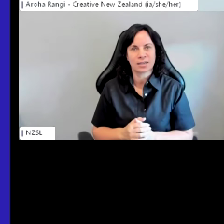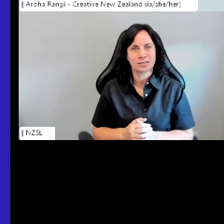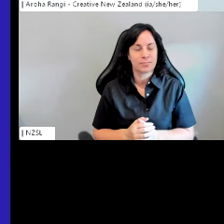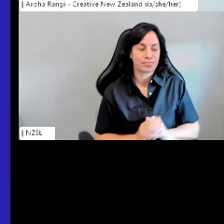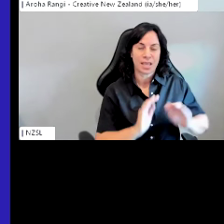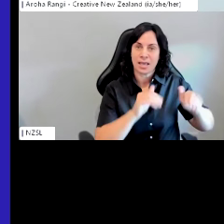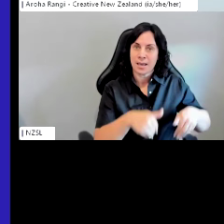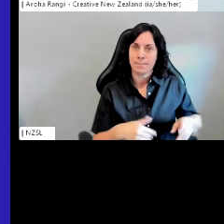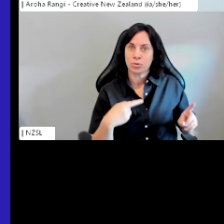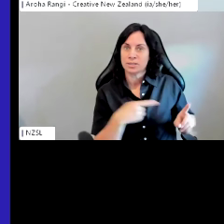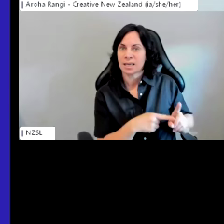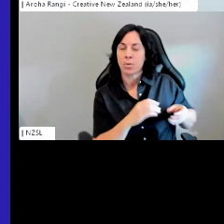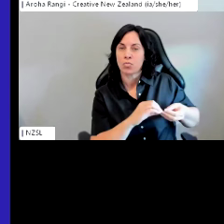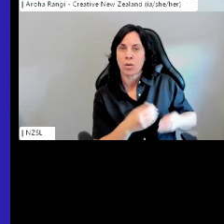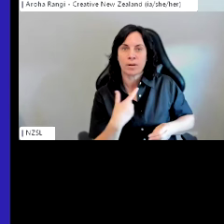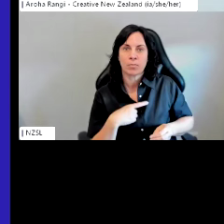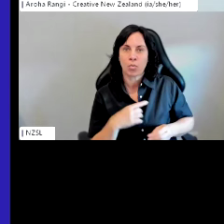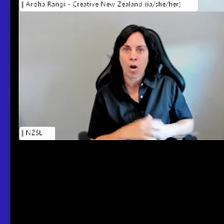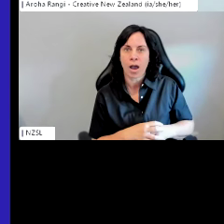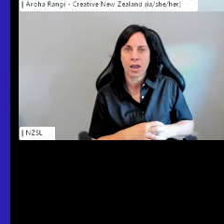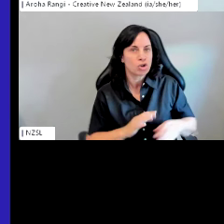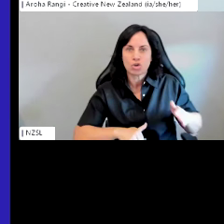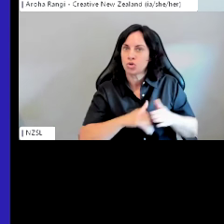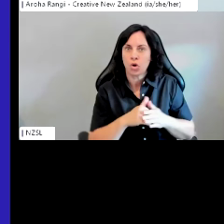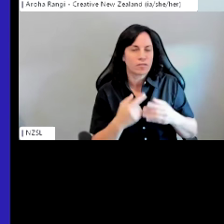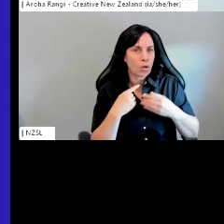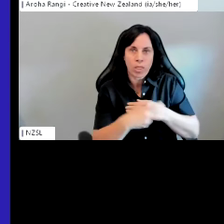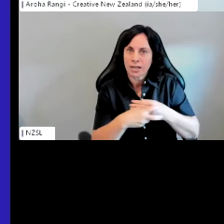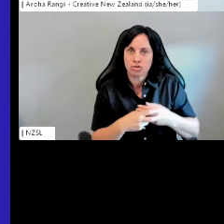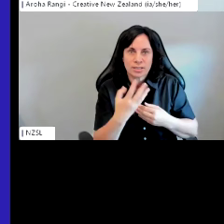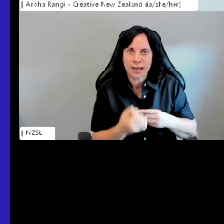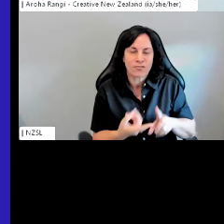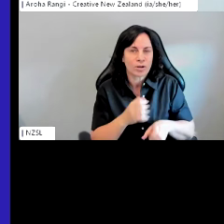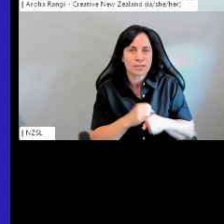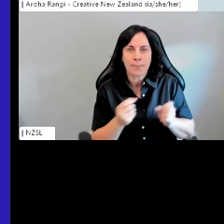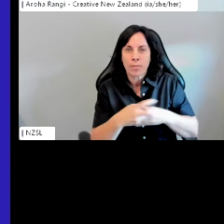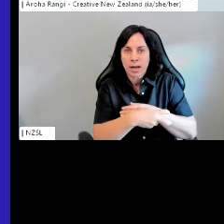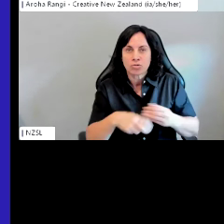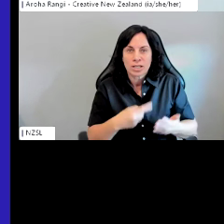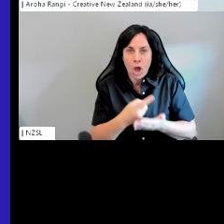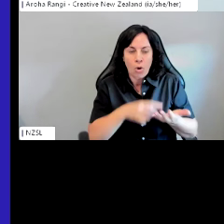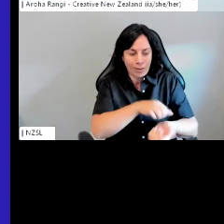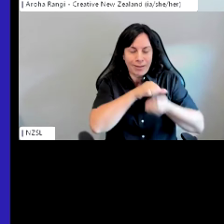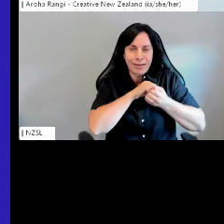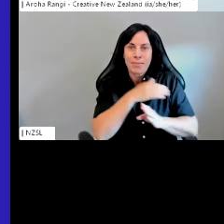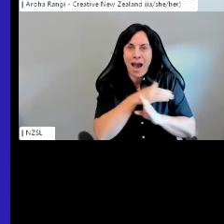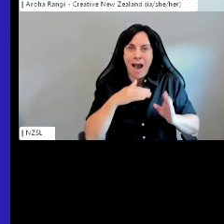have half of the email addresses. So um so there are people wanting more, wanting a relationship,